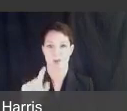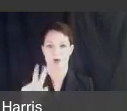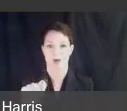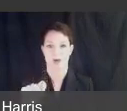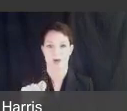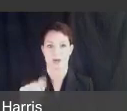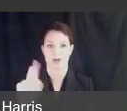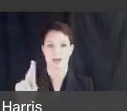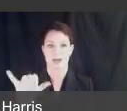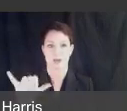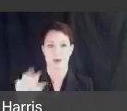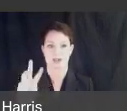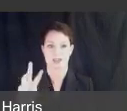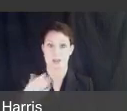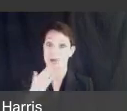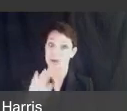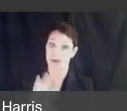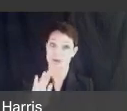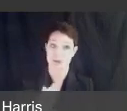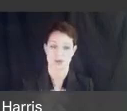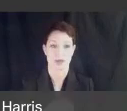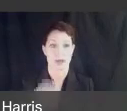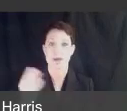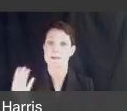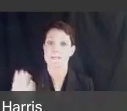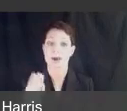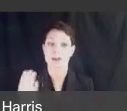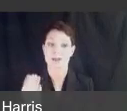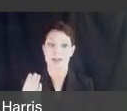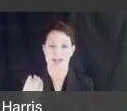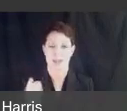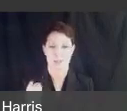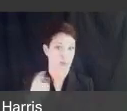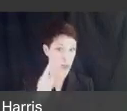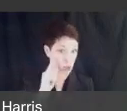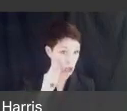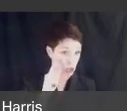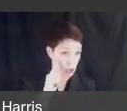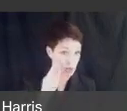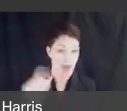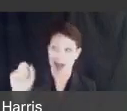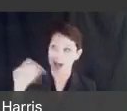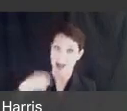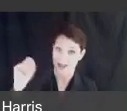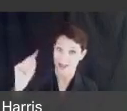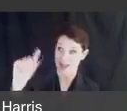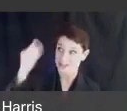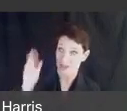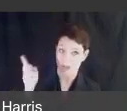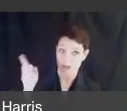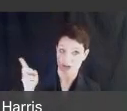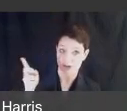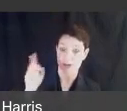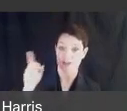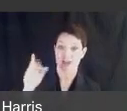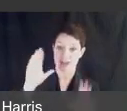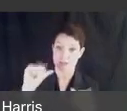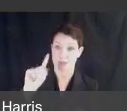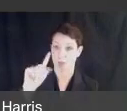[Reporter] Good afternoon. Monday, you may or may not have heard, I asked the Governor if he expected 1A appointments to be scheduled four to five